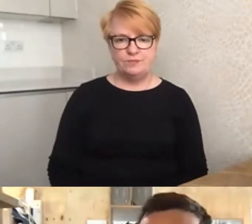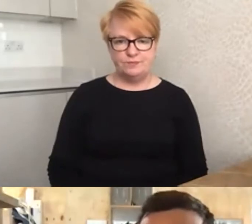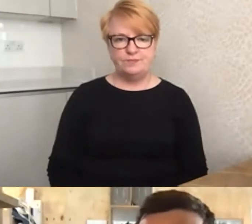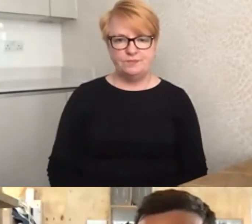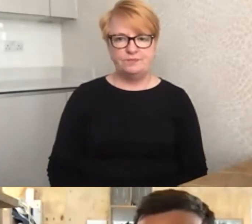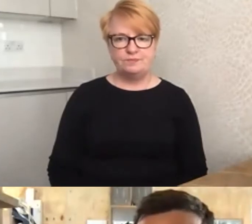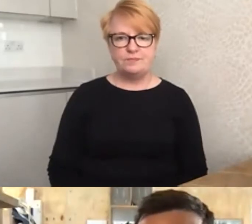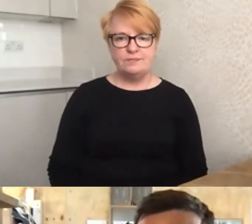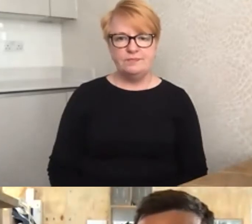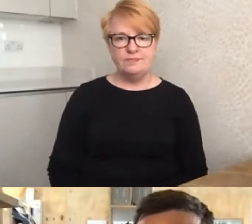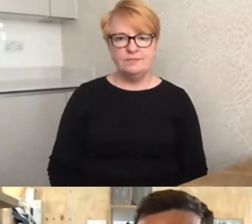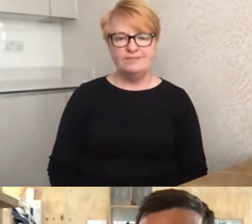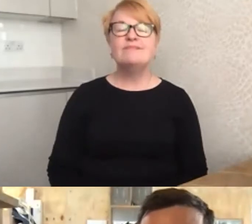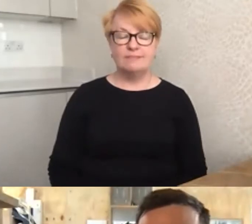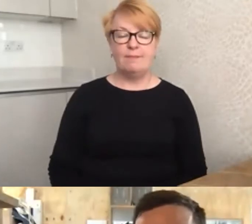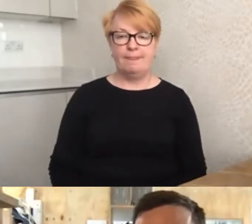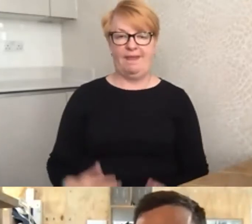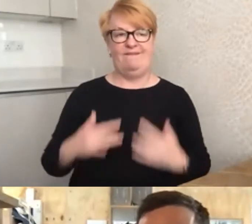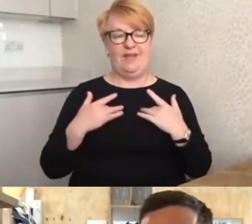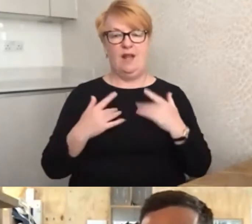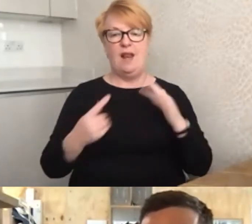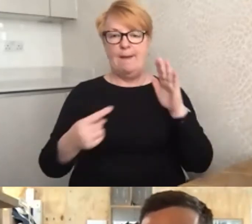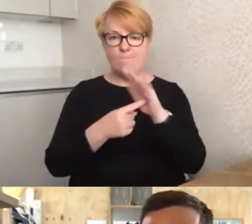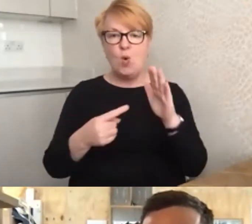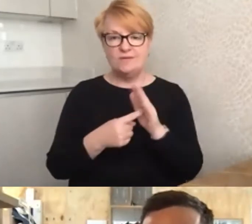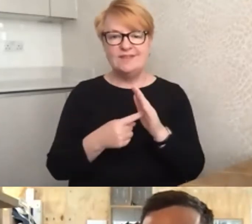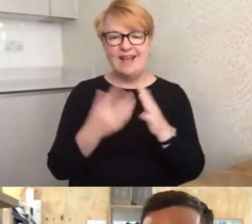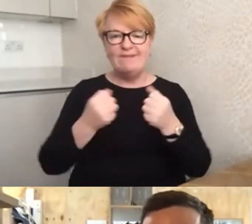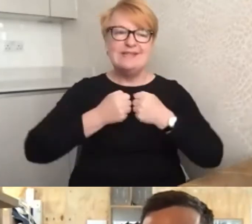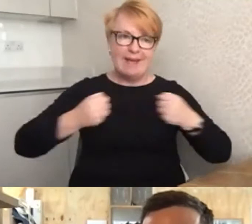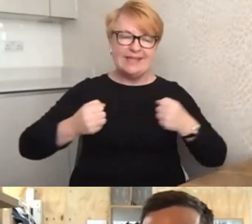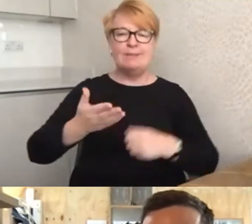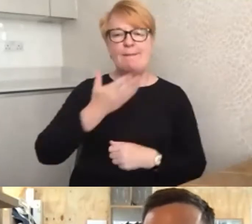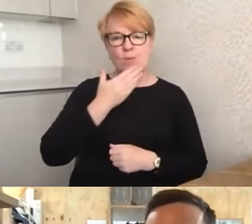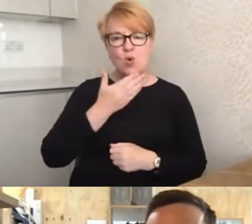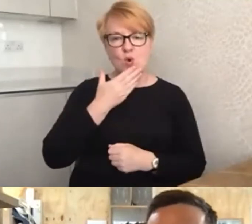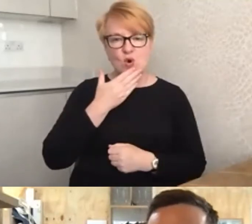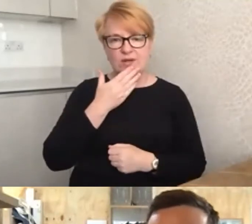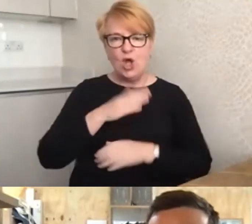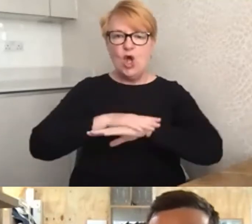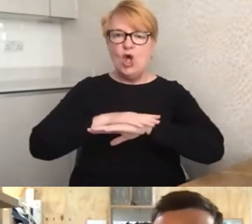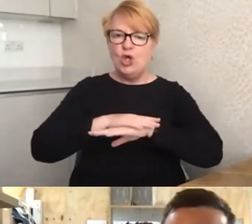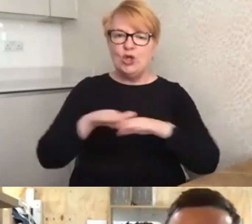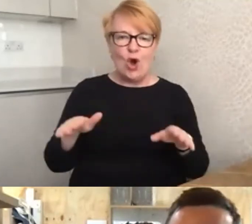I think it is really important to have space to be bored, not to be over Sorry, to be